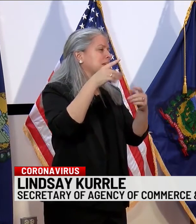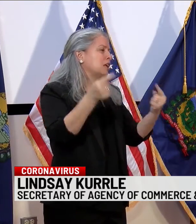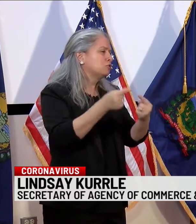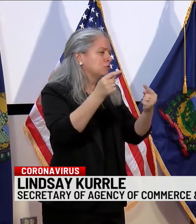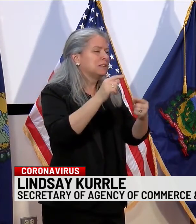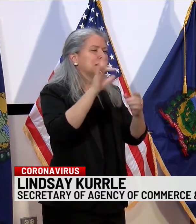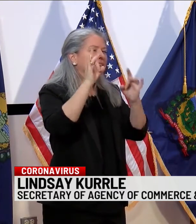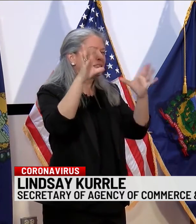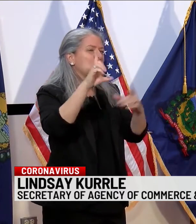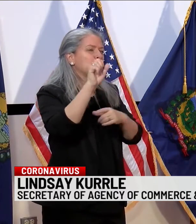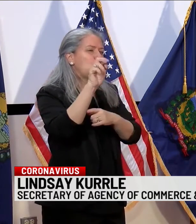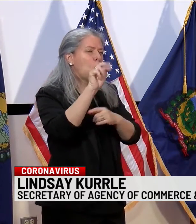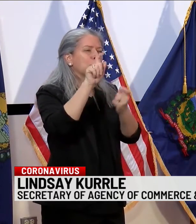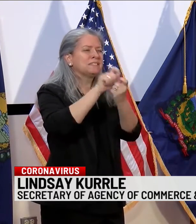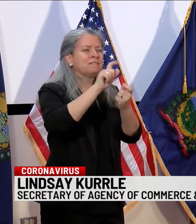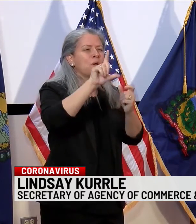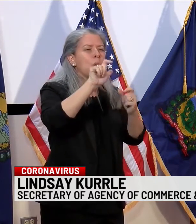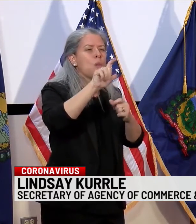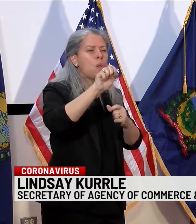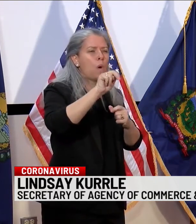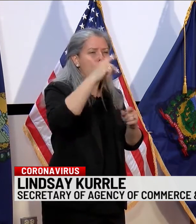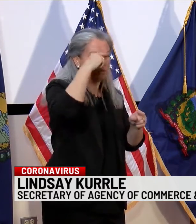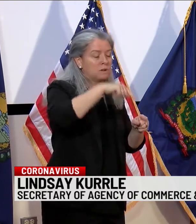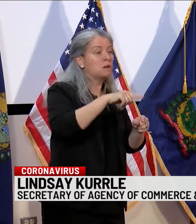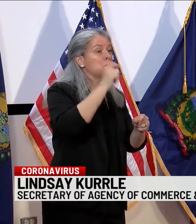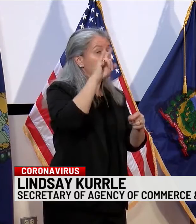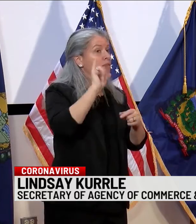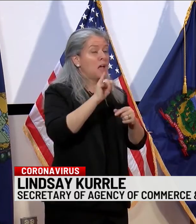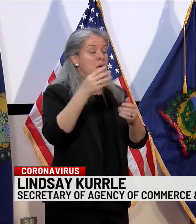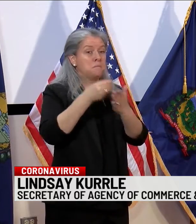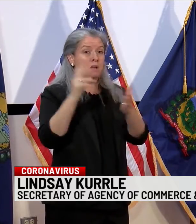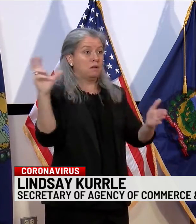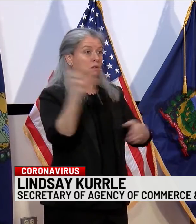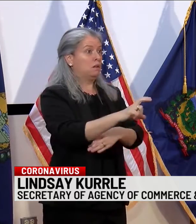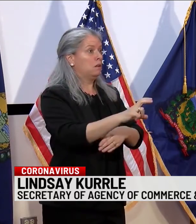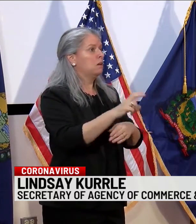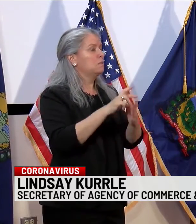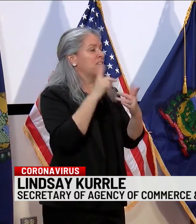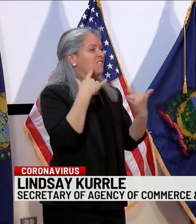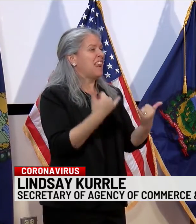keep employees on payroll, pay for sick leave, may increase production costs due to supply chain distruptons, or paid